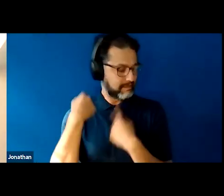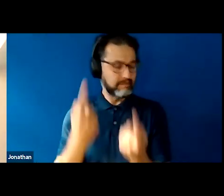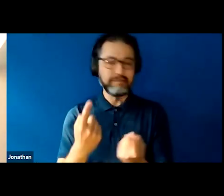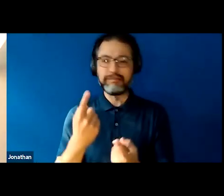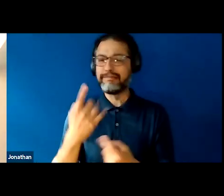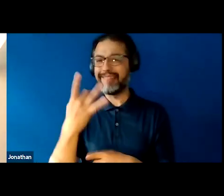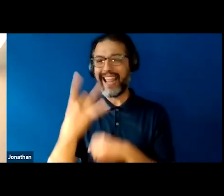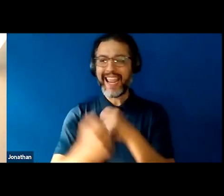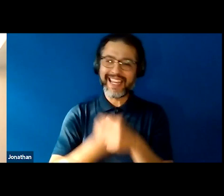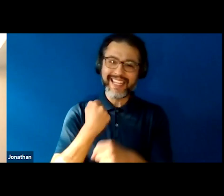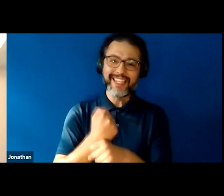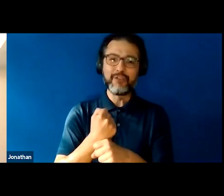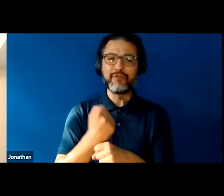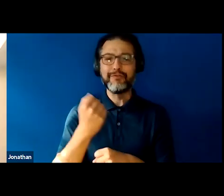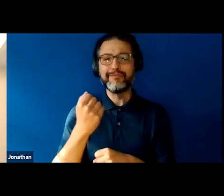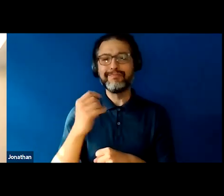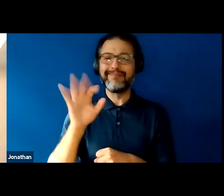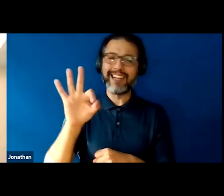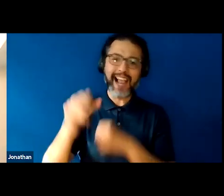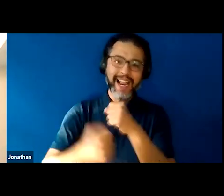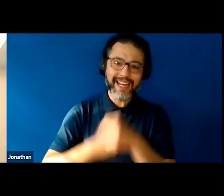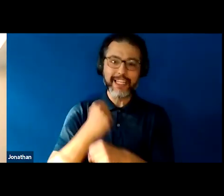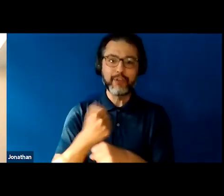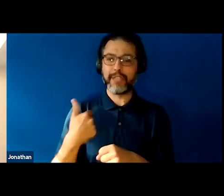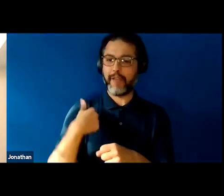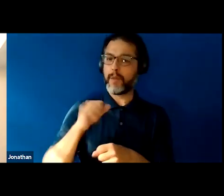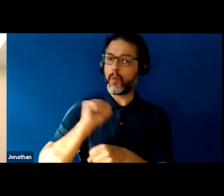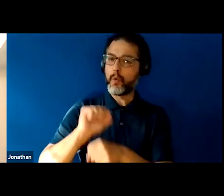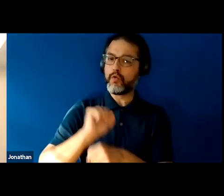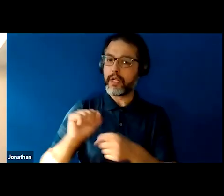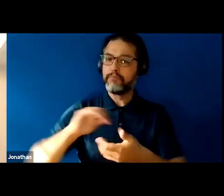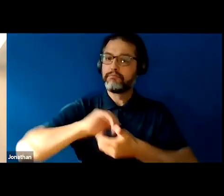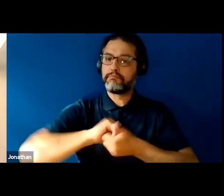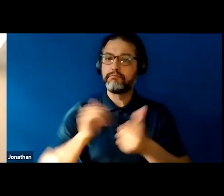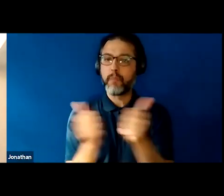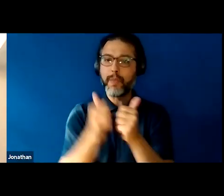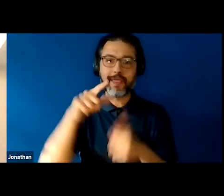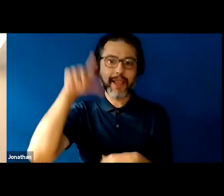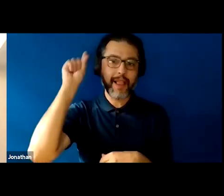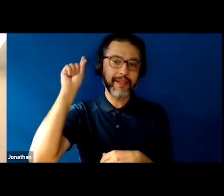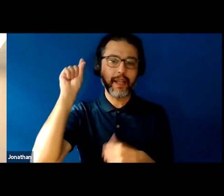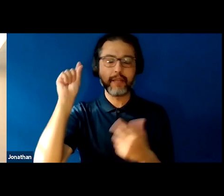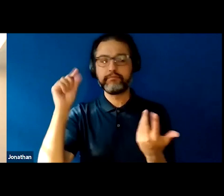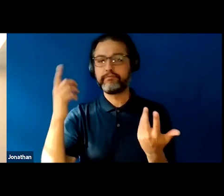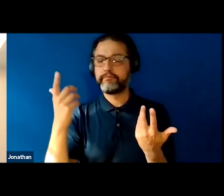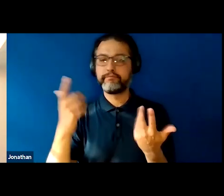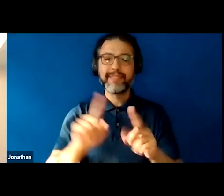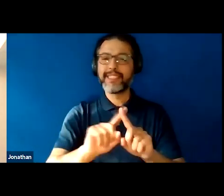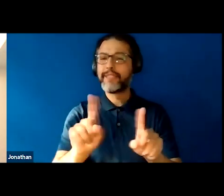supporting and working with Gallaudet University in one way or another, whether it be smaller